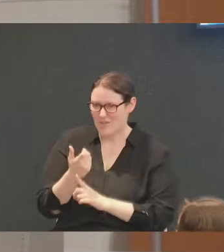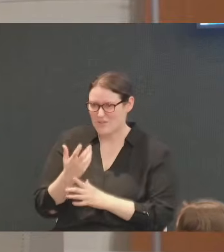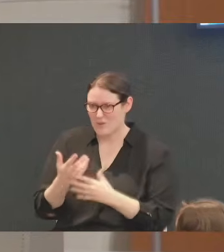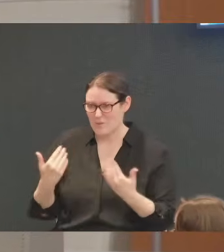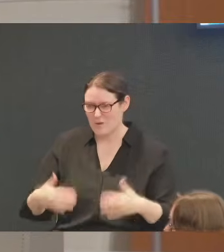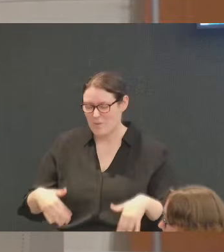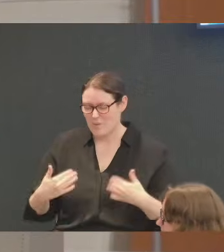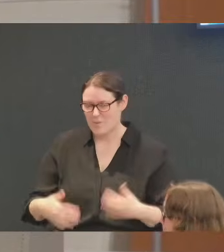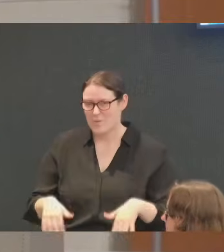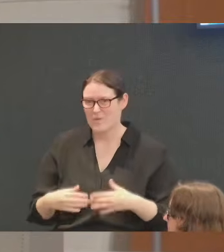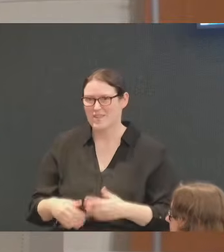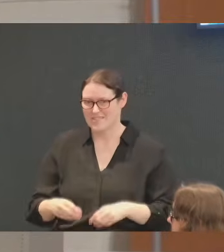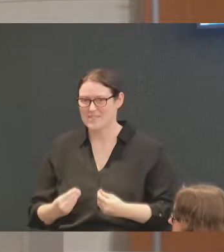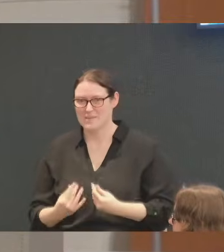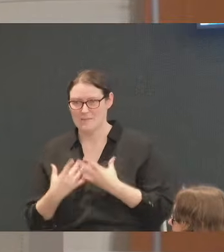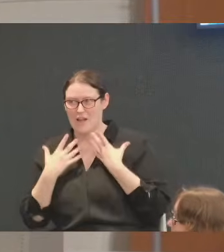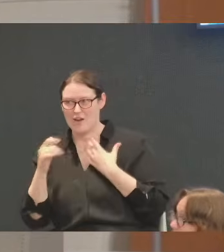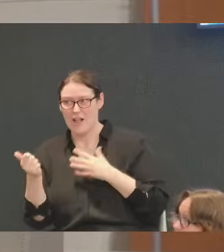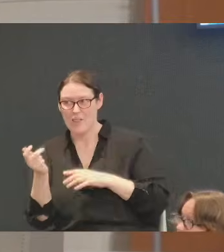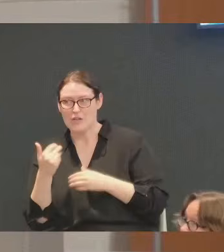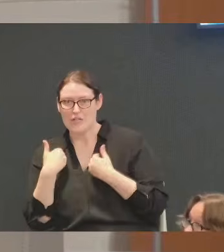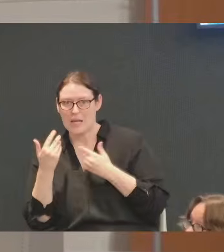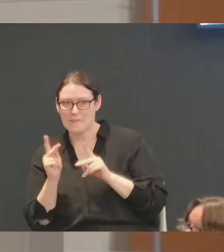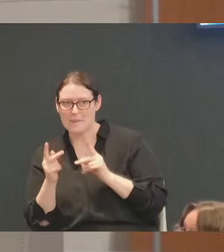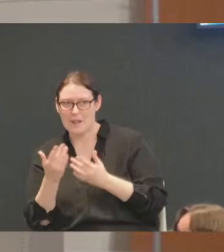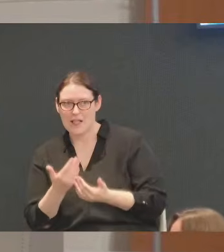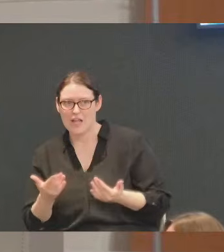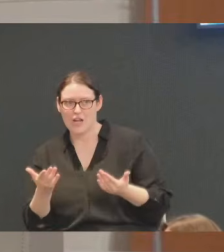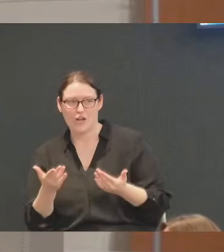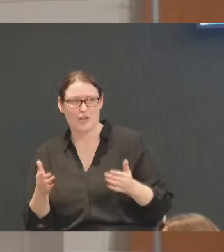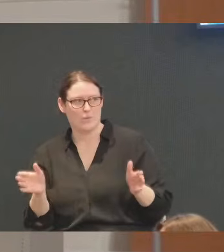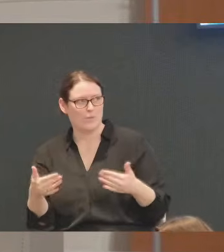We've got some other young people in the room. Uh, and so you serve as an example of what you